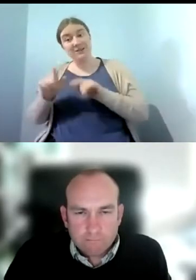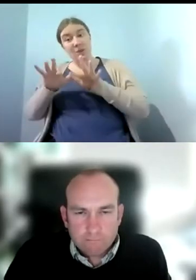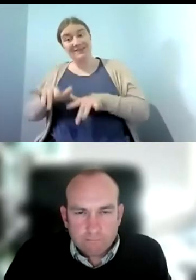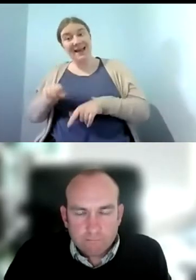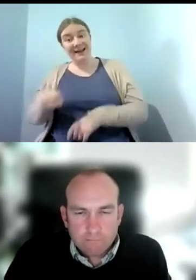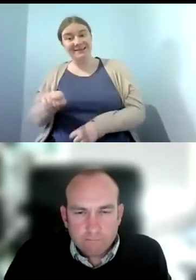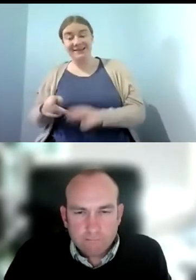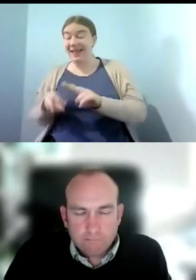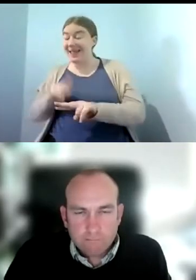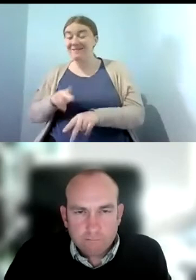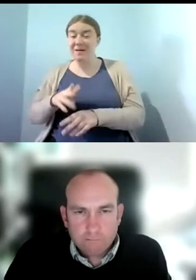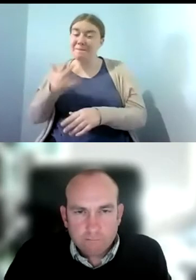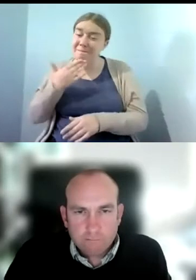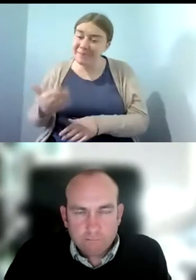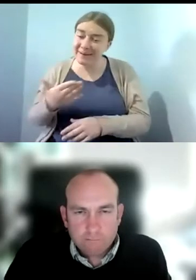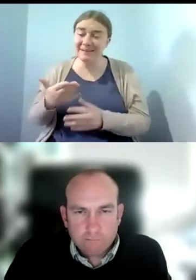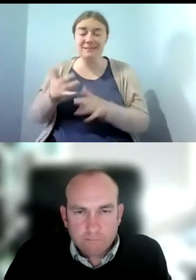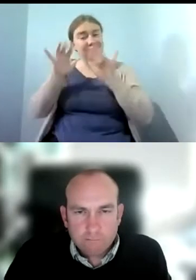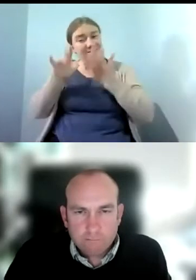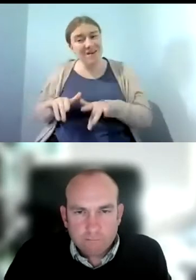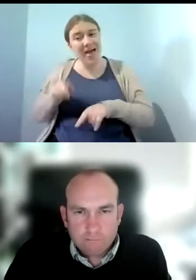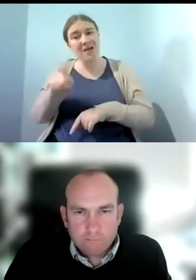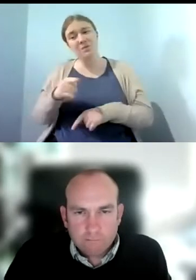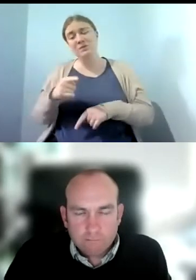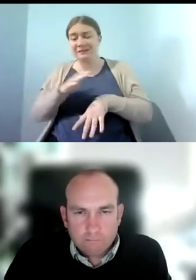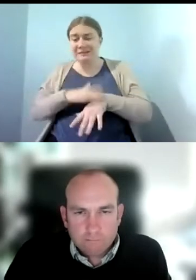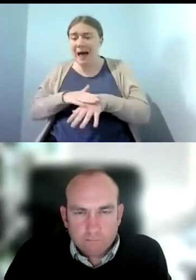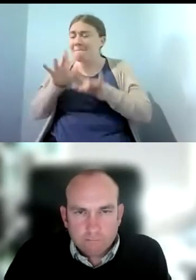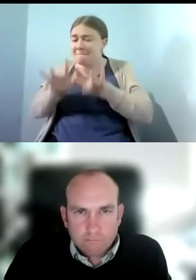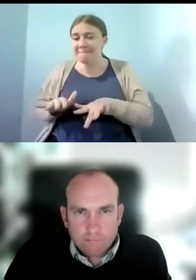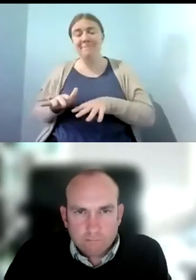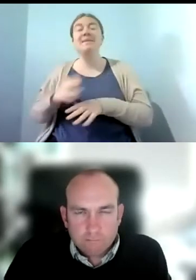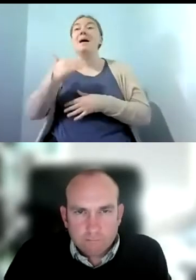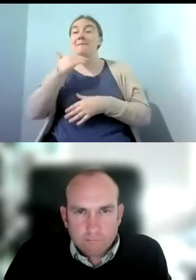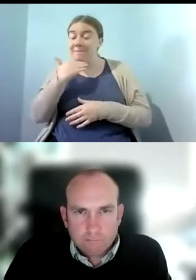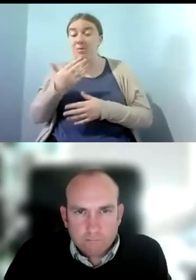time to fill out that'd be hugely appreciated do stay up to date with the project follow us